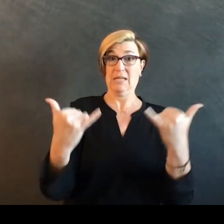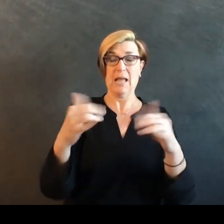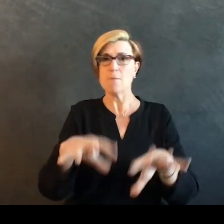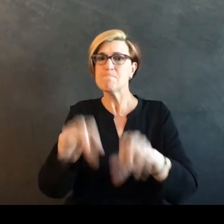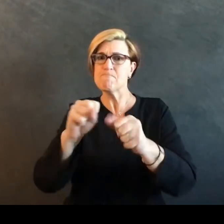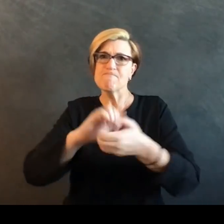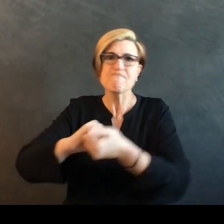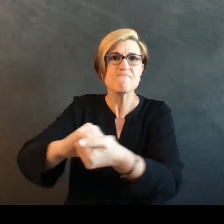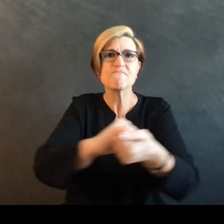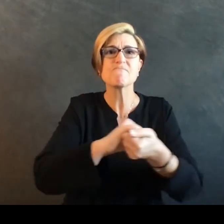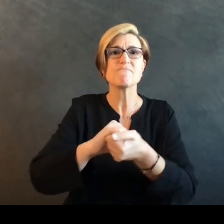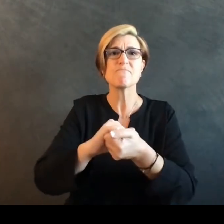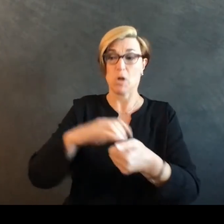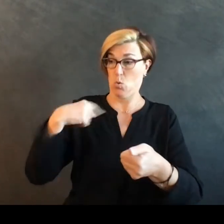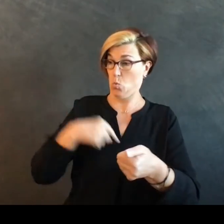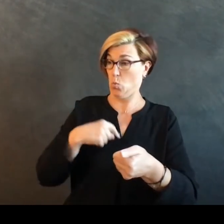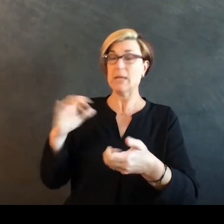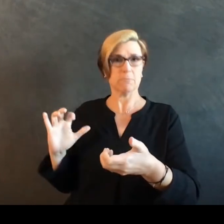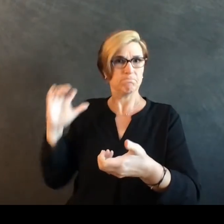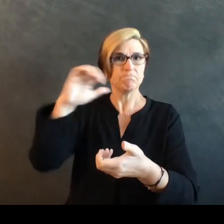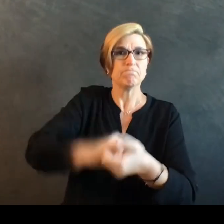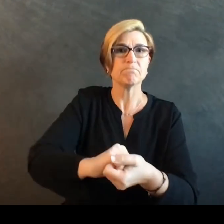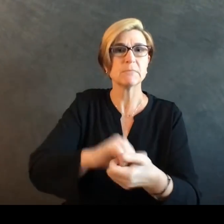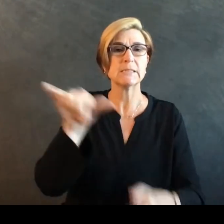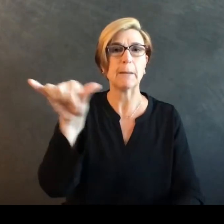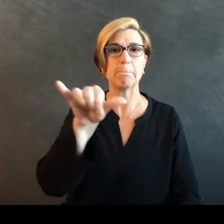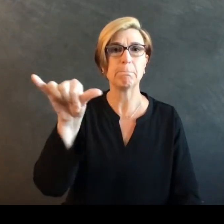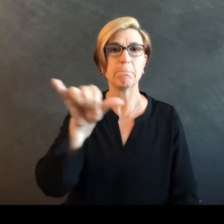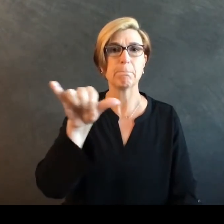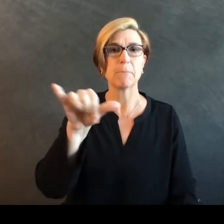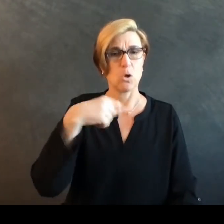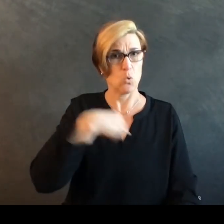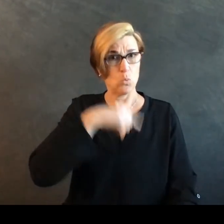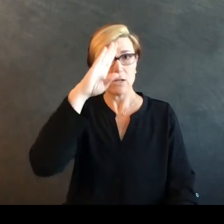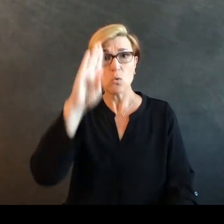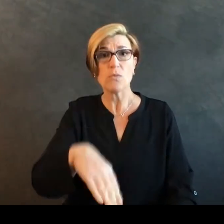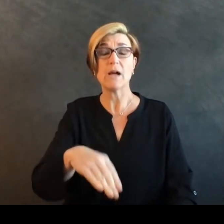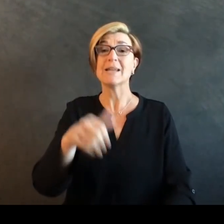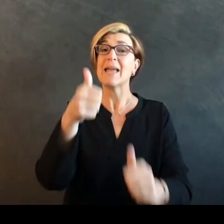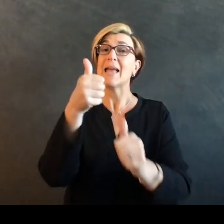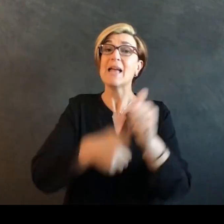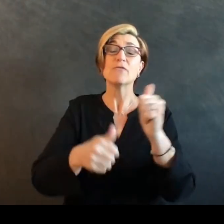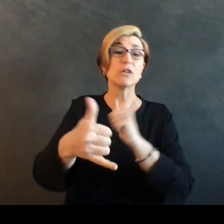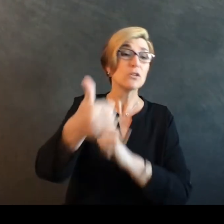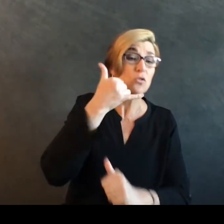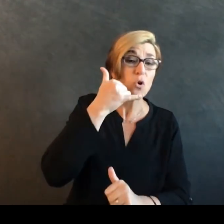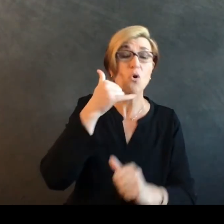call email or application submitted has a small business owner their employees